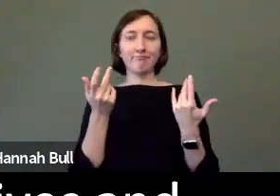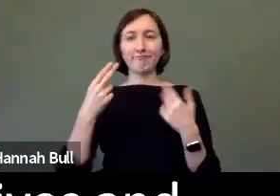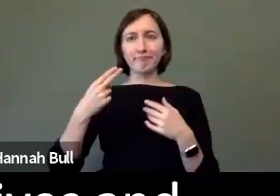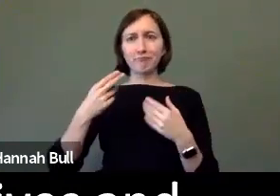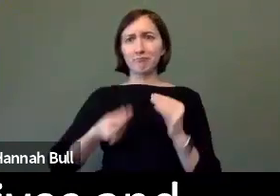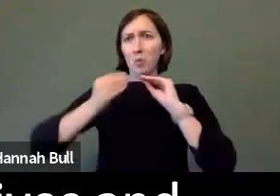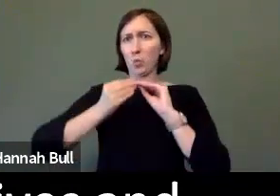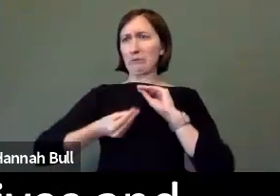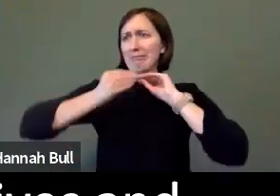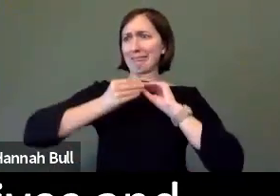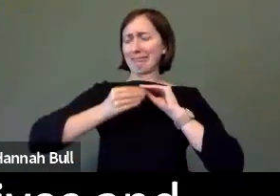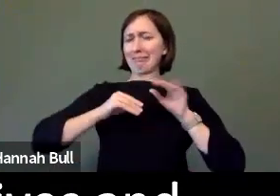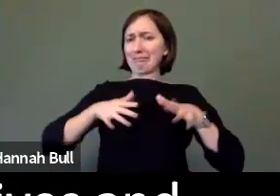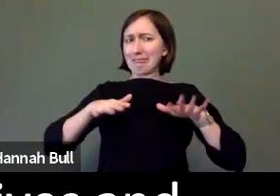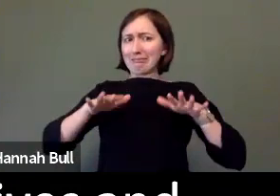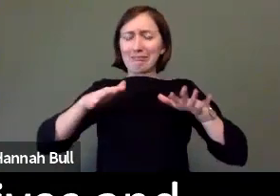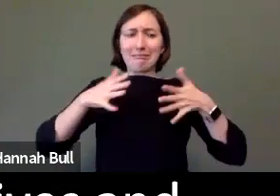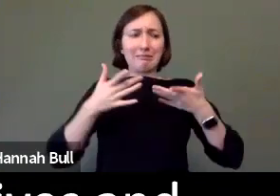social and physical disconnection.